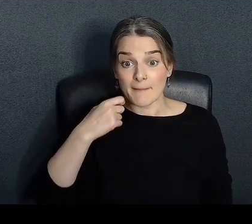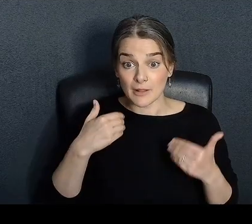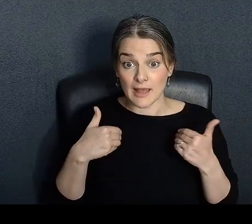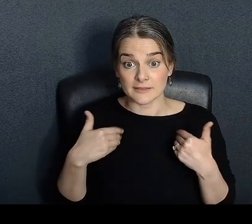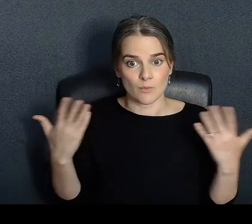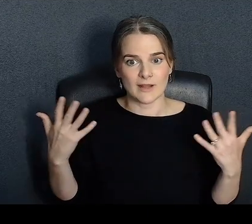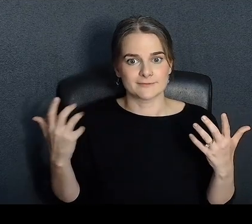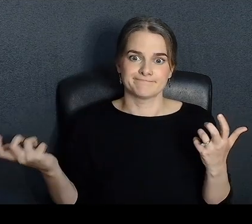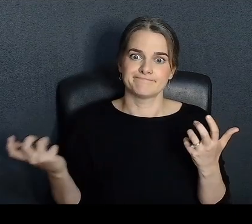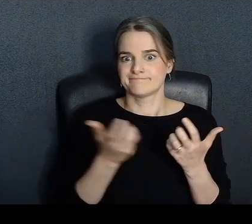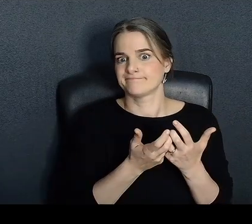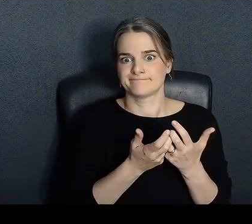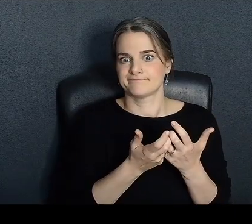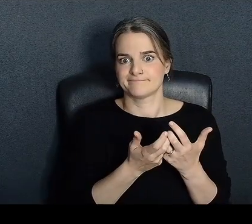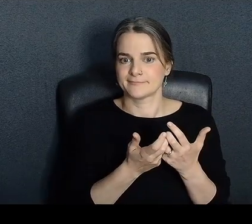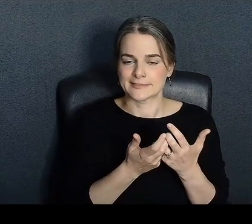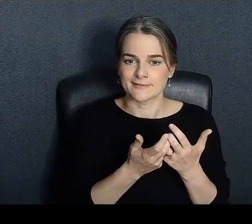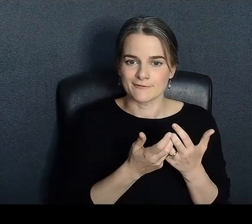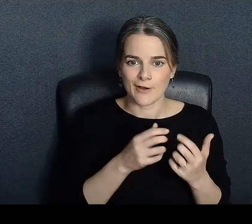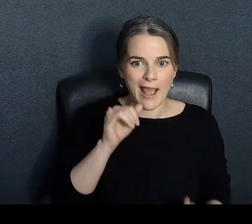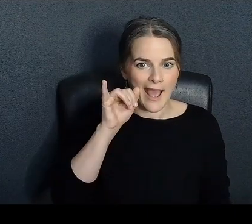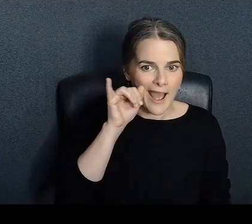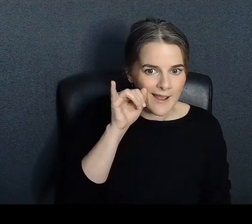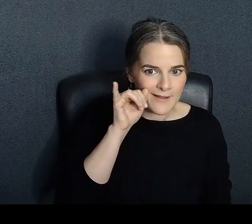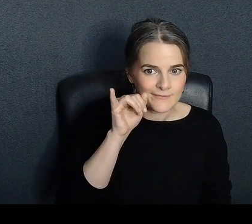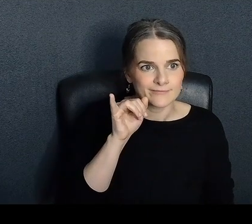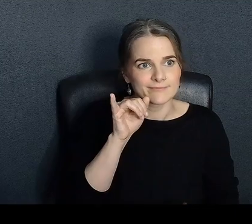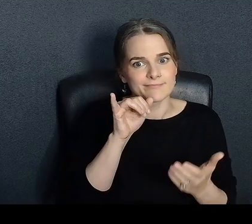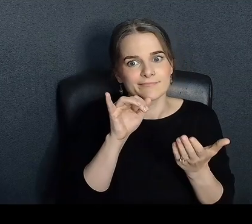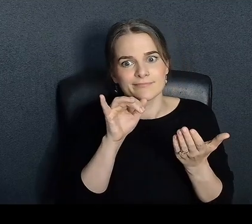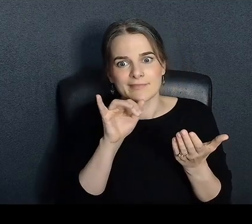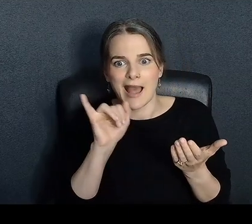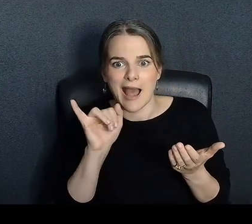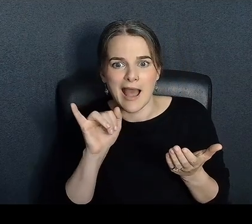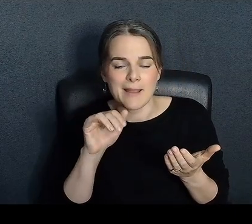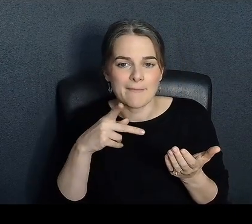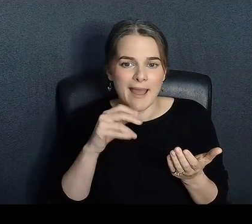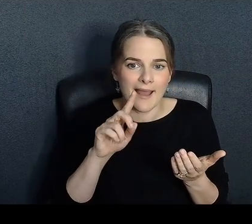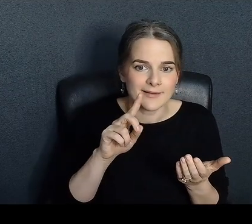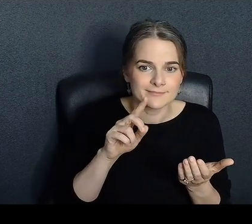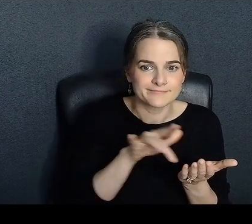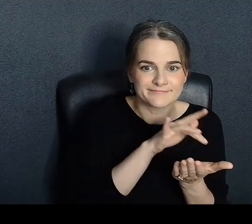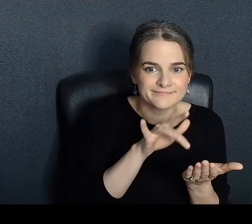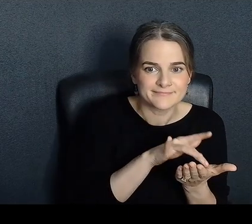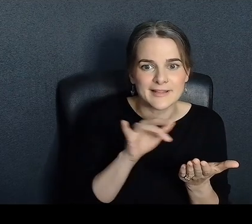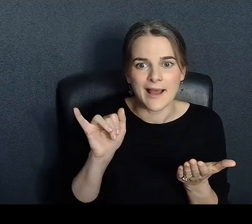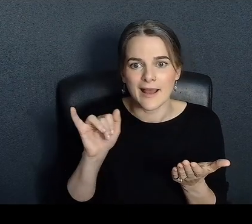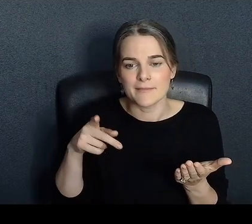Made For iPad, iPod, MFI. So that's what that stands for.